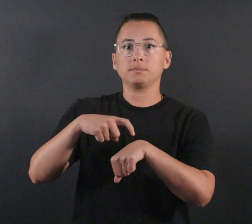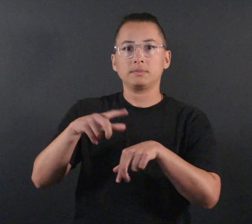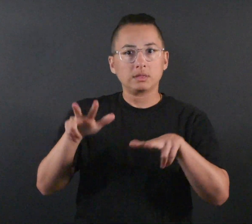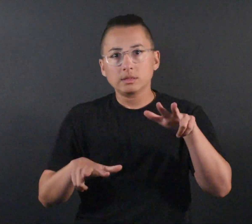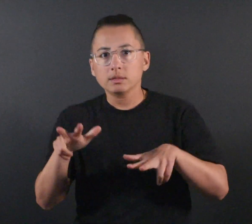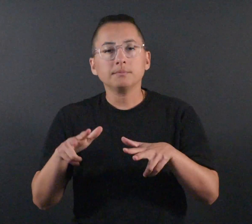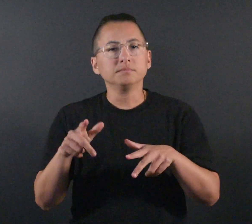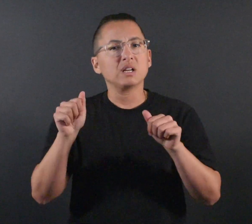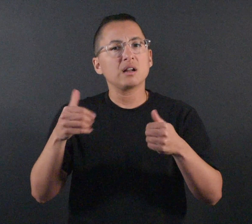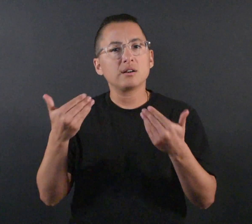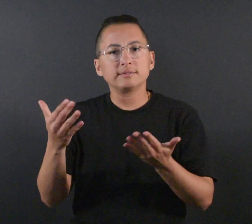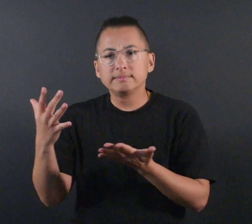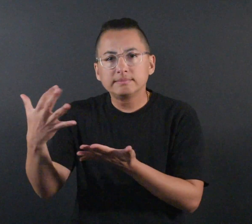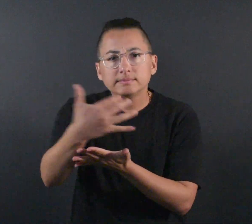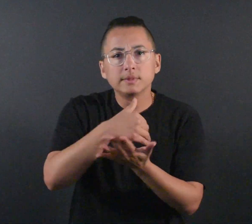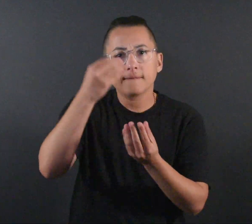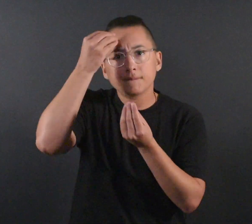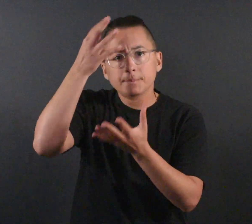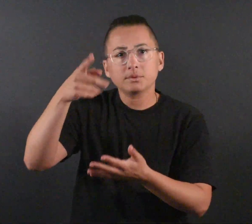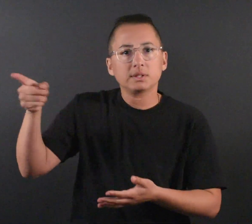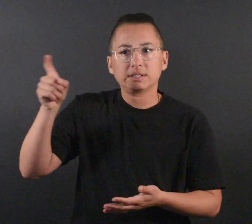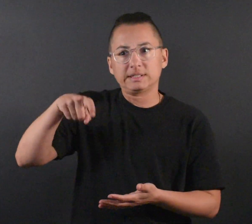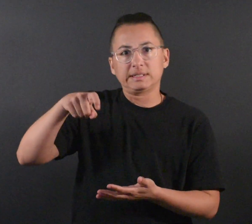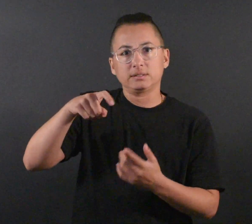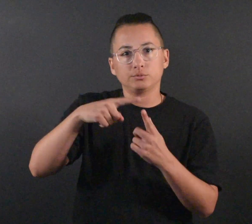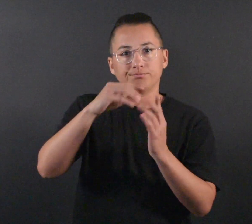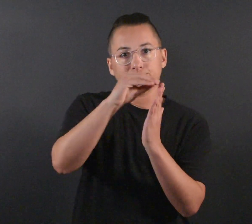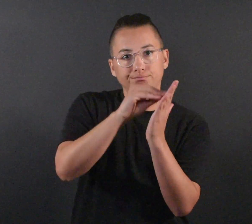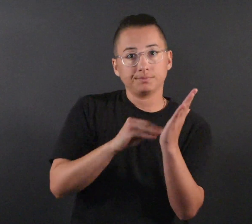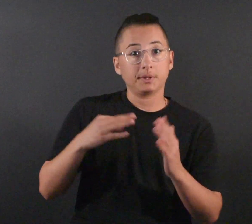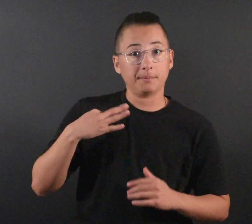can gather the information they may need to fill out an application.